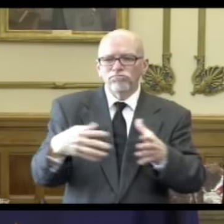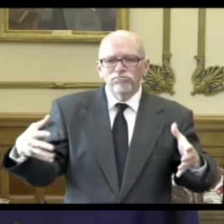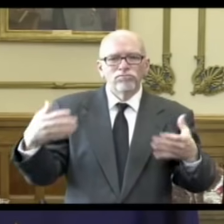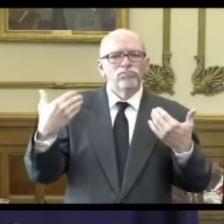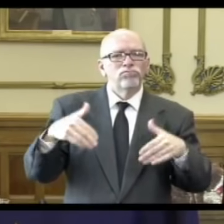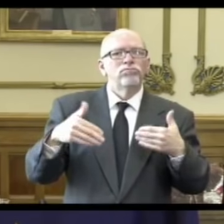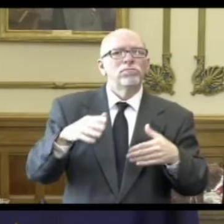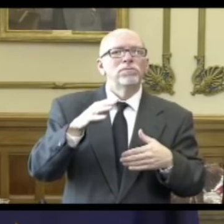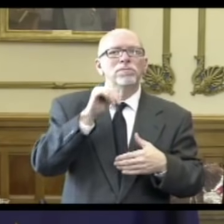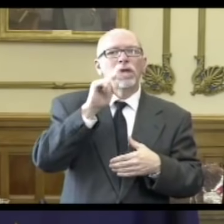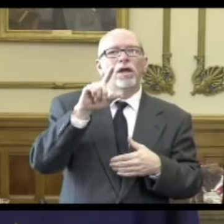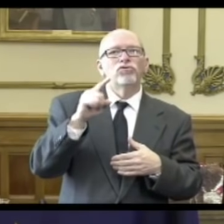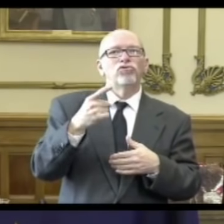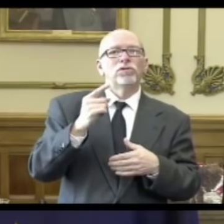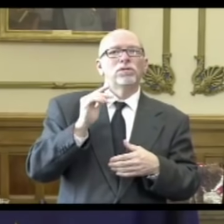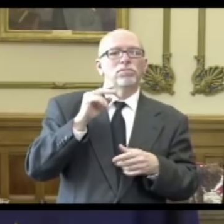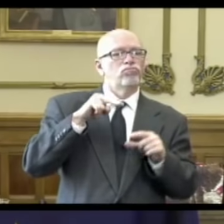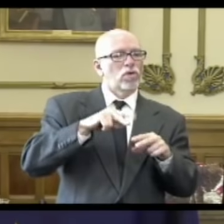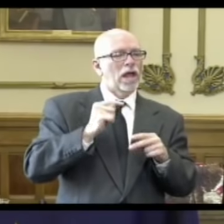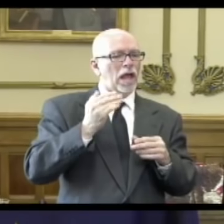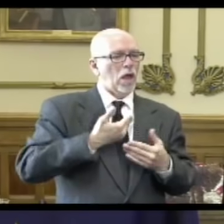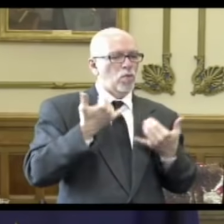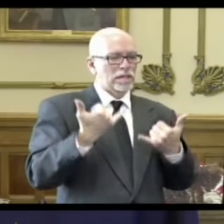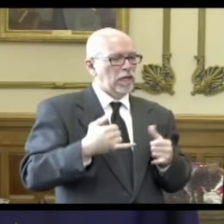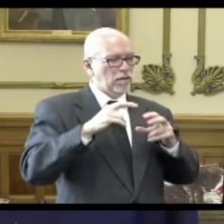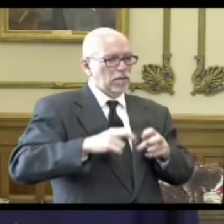NOW SO THIS IS AN ONGOING VERY THE BREADTH AND DEPTH OF THE